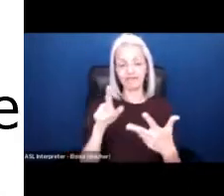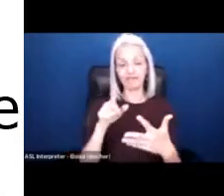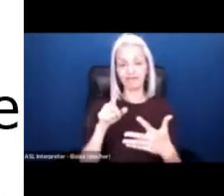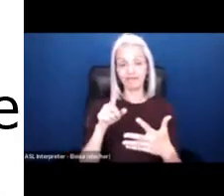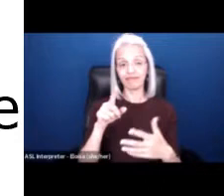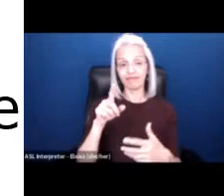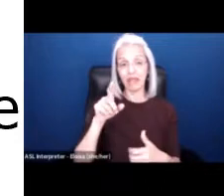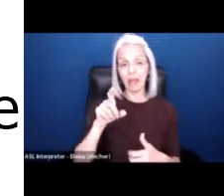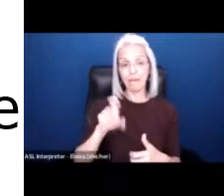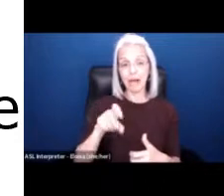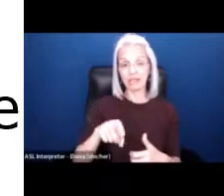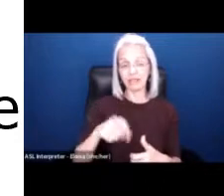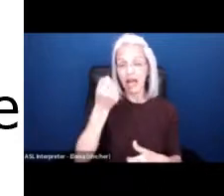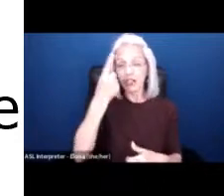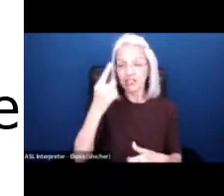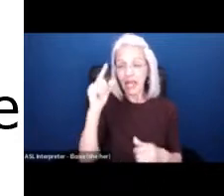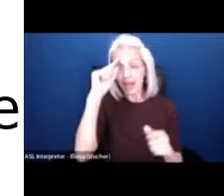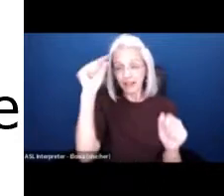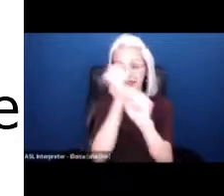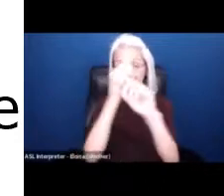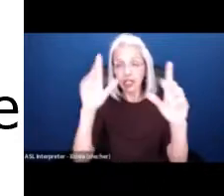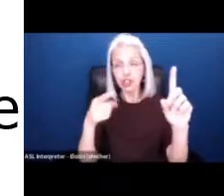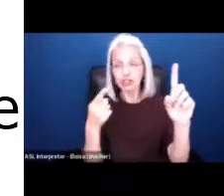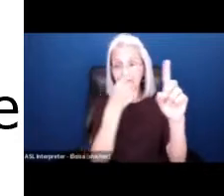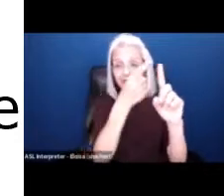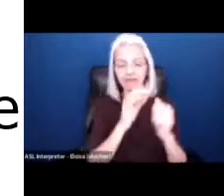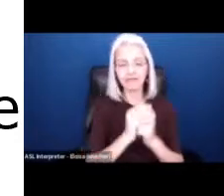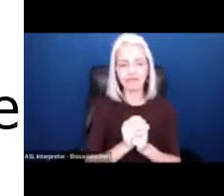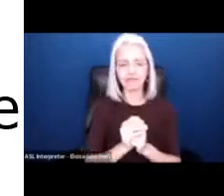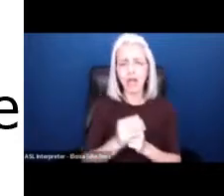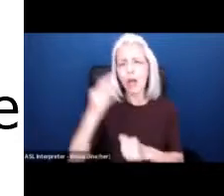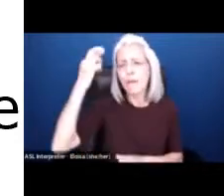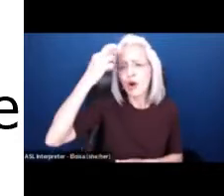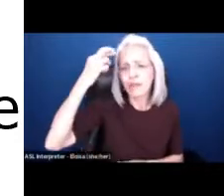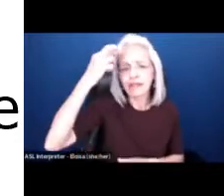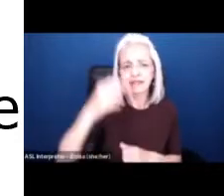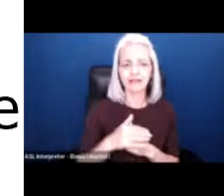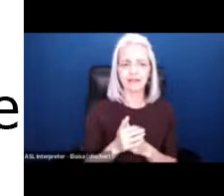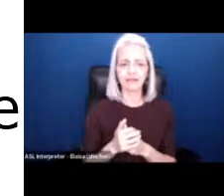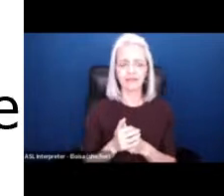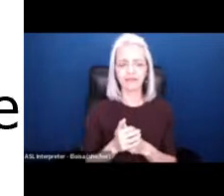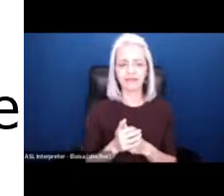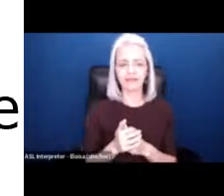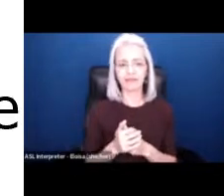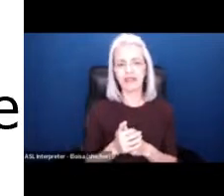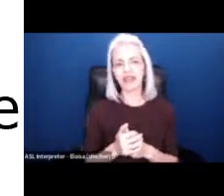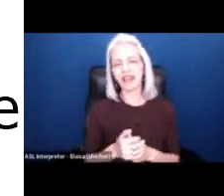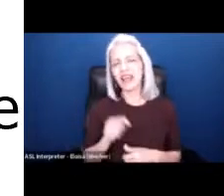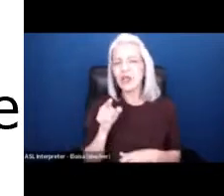to have a purpose, what's our purpose, and those you can read in websites. And you can see how